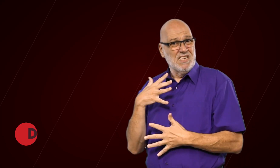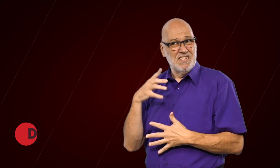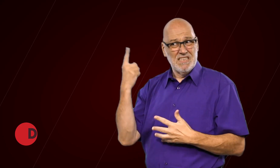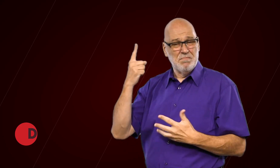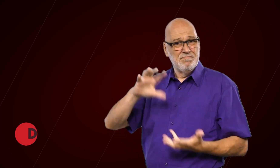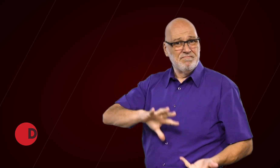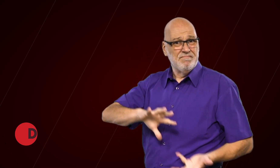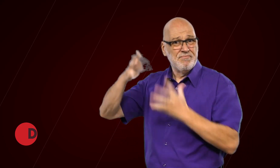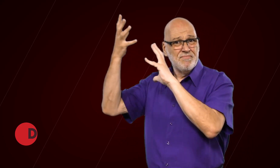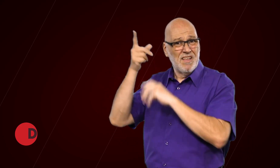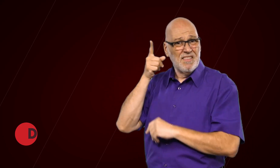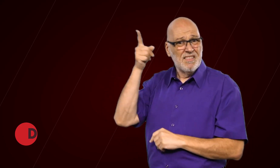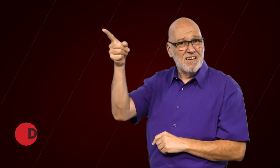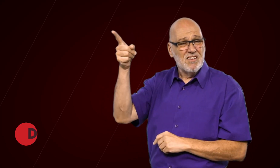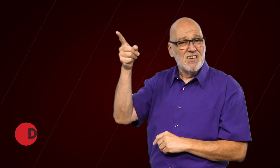fear would happen?